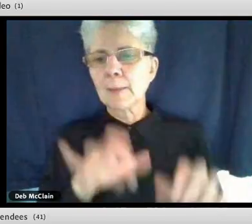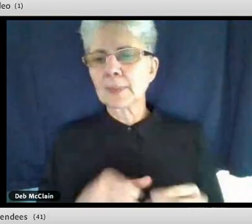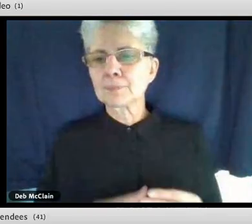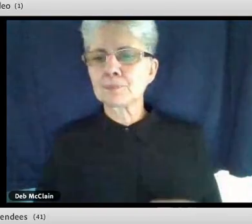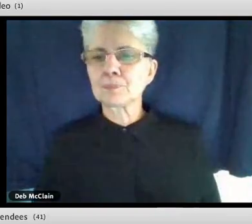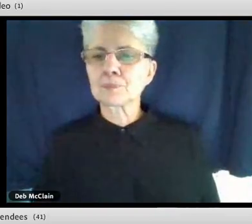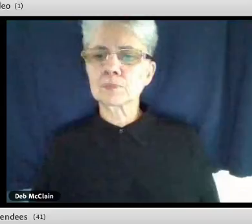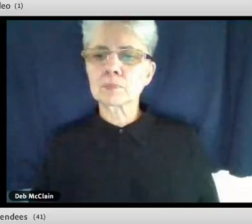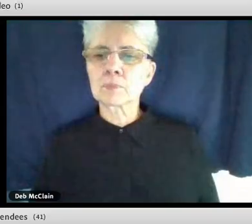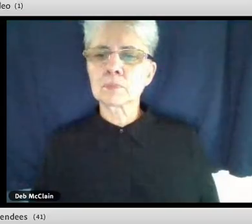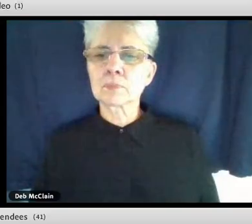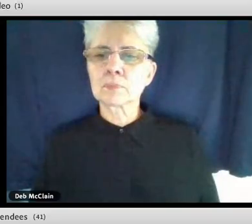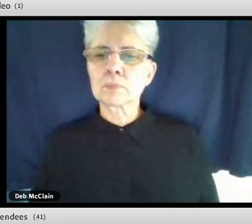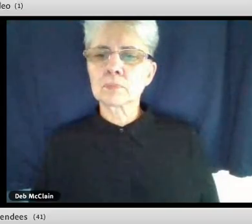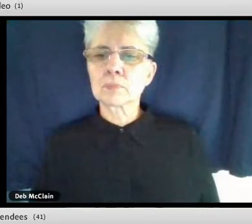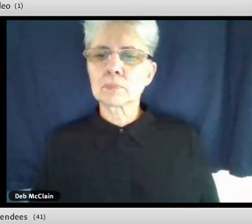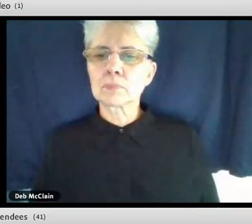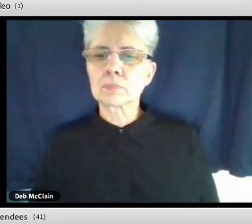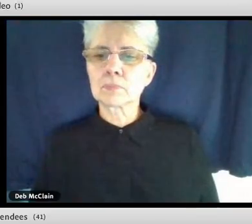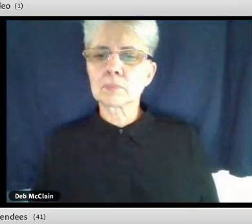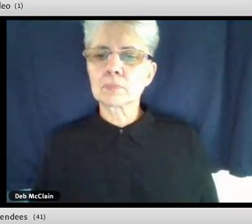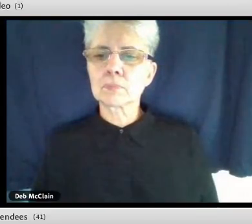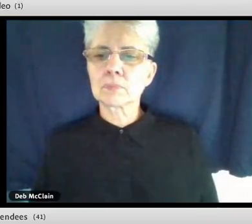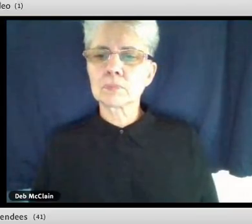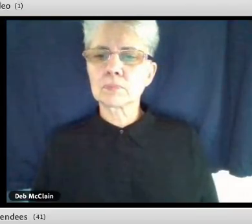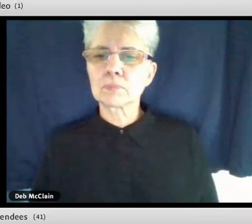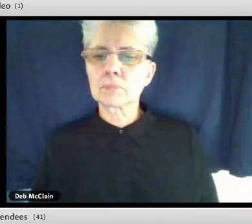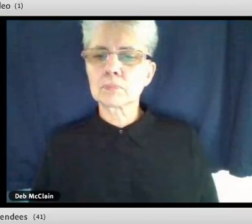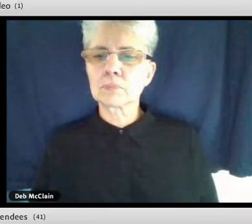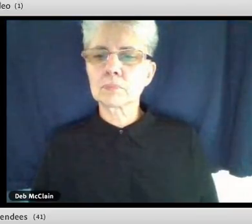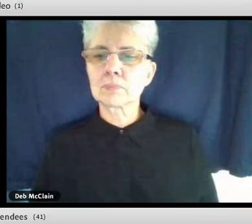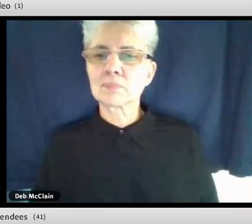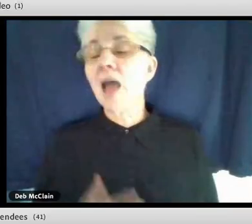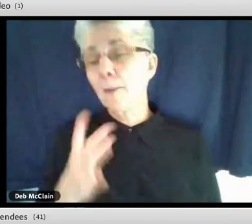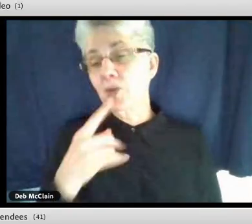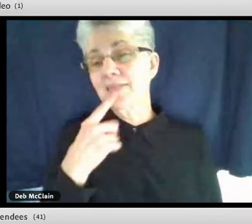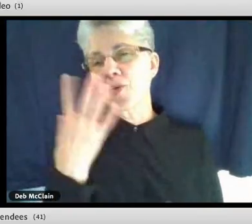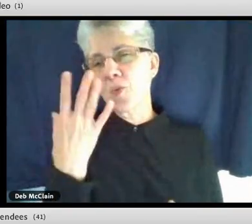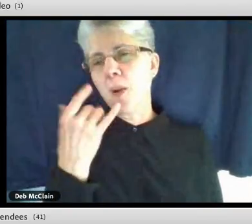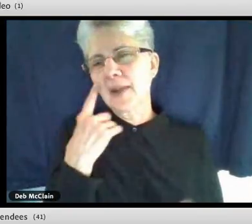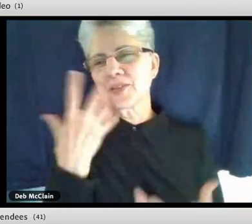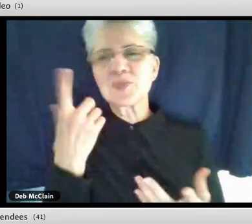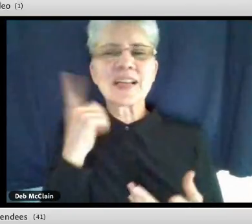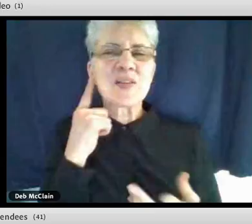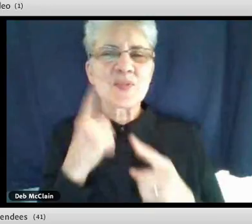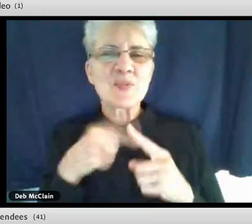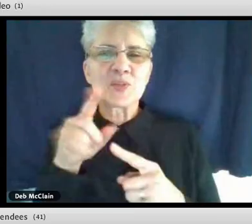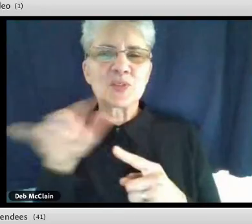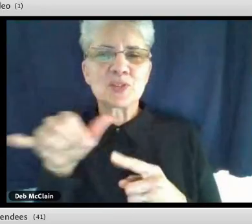A couple people are typing, and I'm going to tell you why,